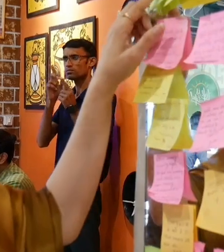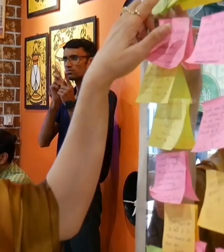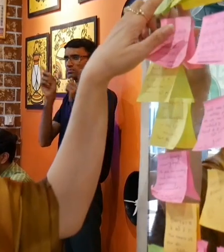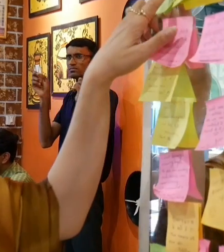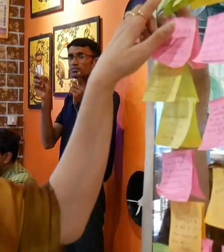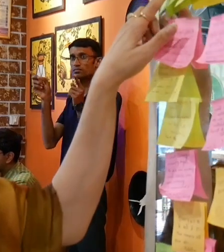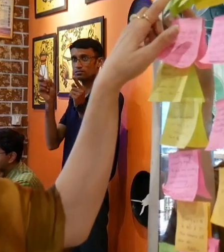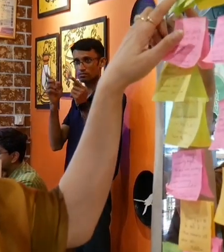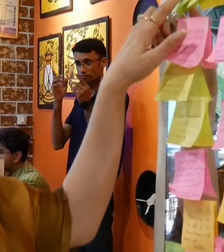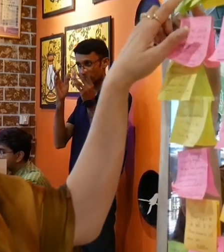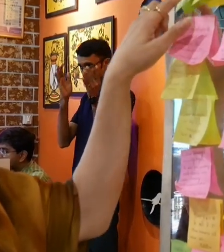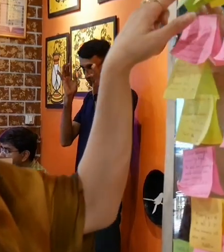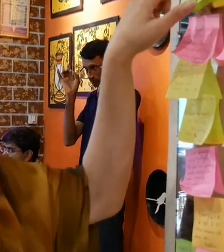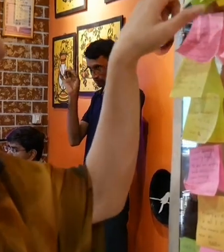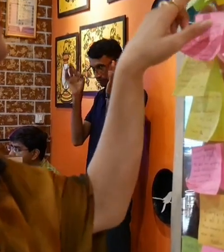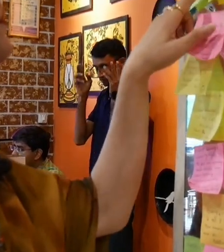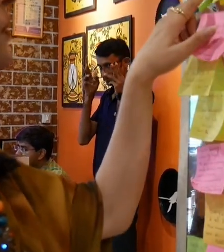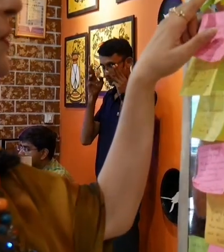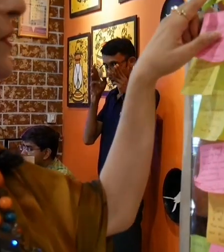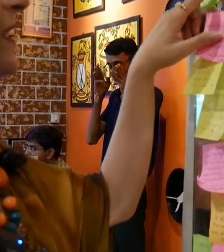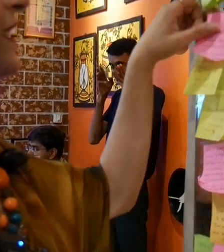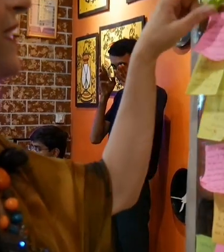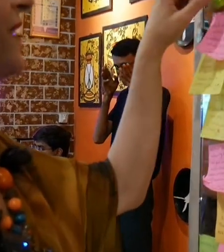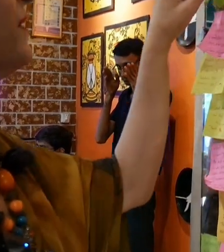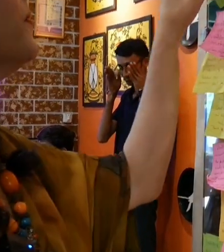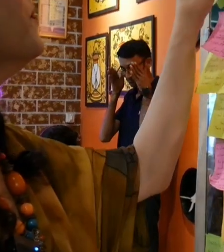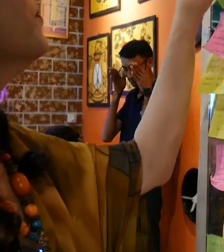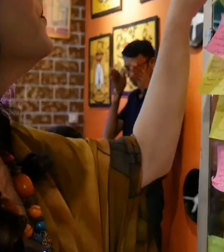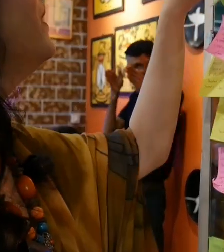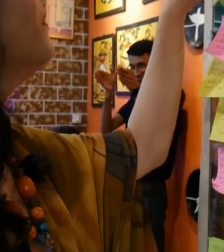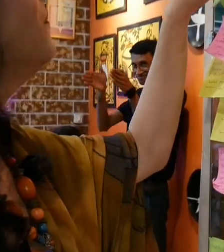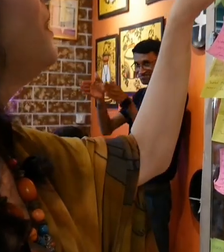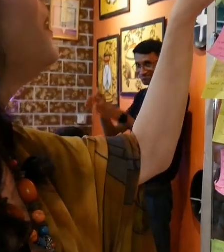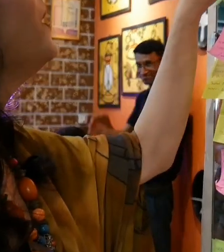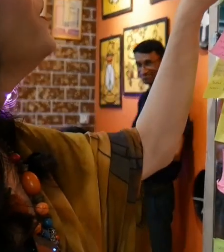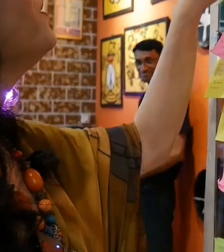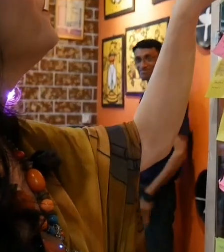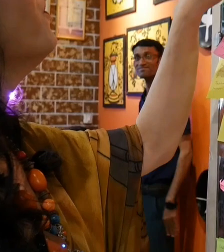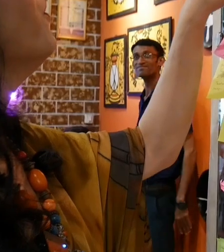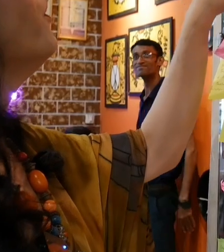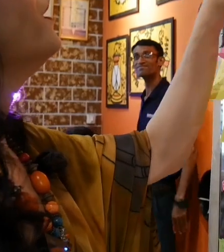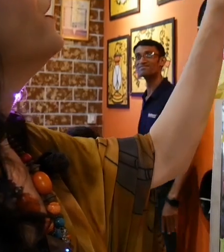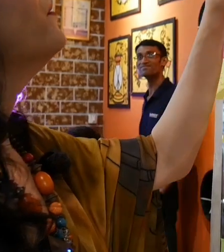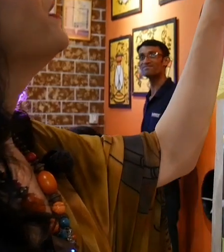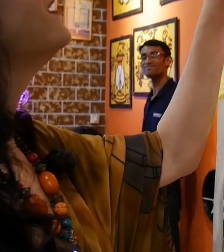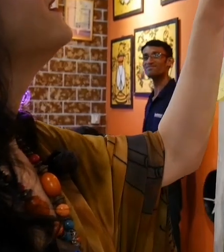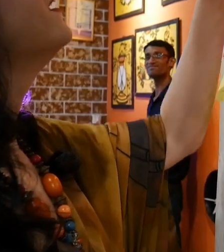Today, instead of food on the plate, peace has been served lovely you all are amazing